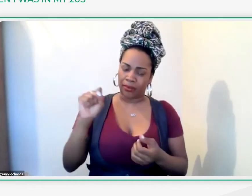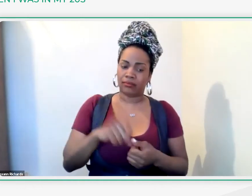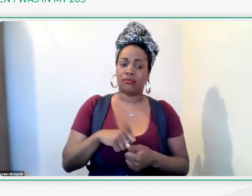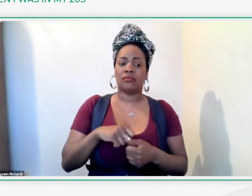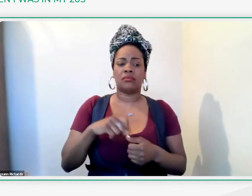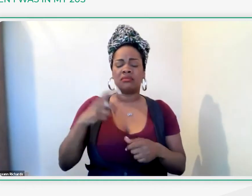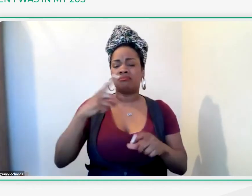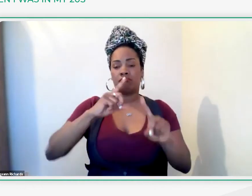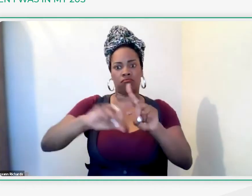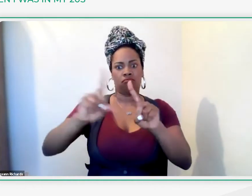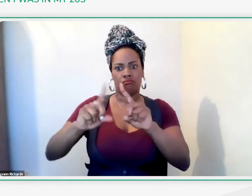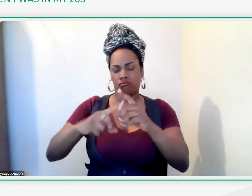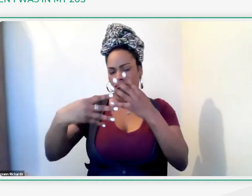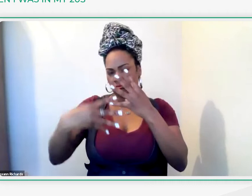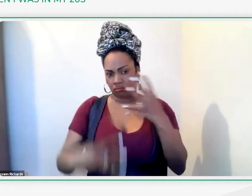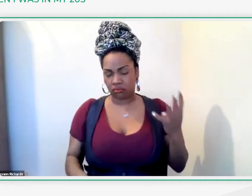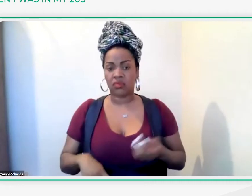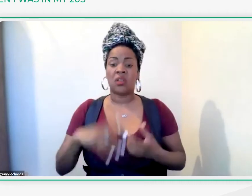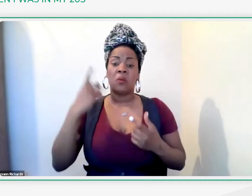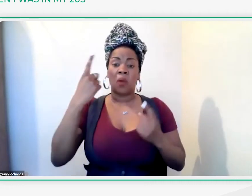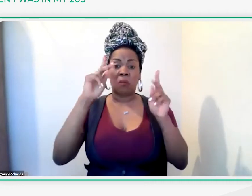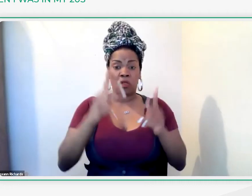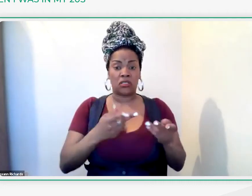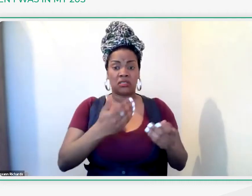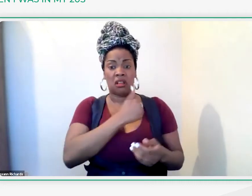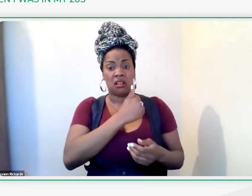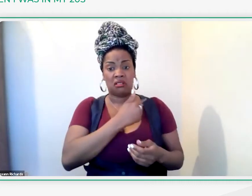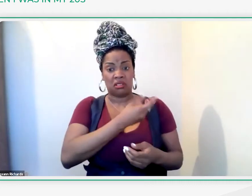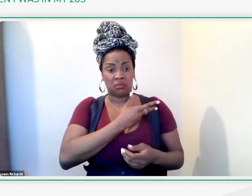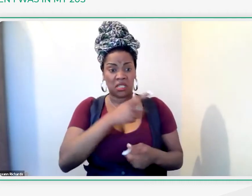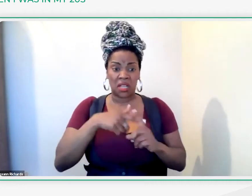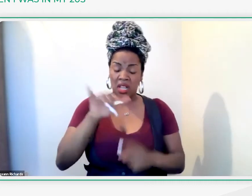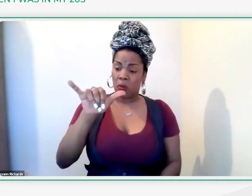And you start by using budget apps, for example.